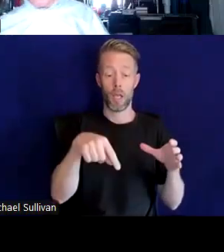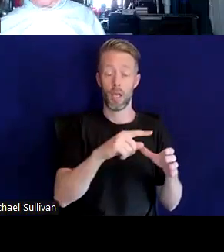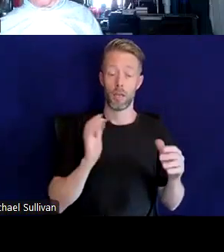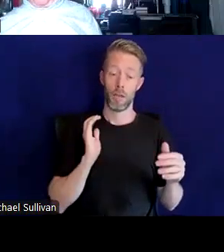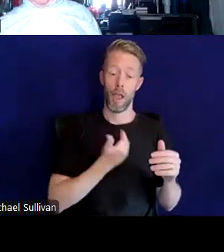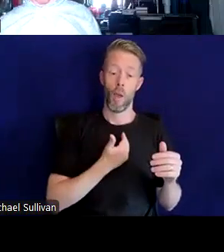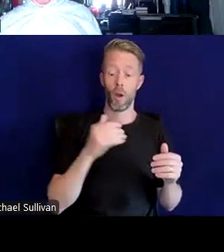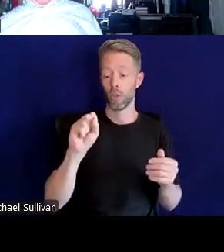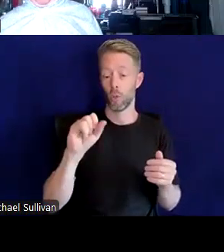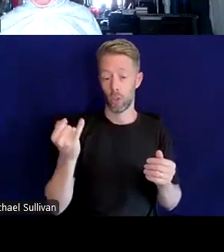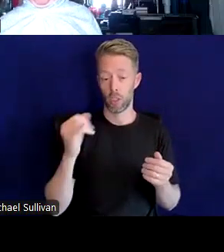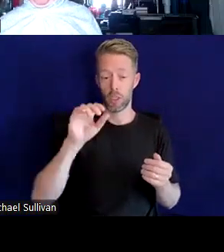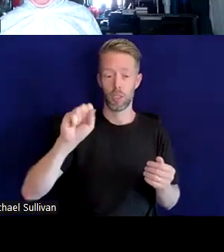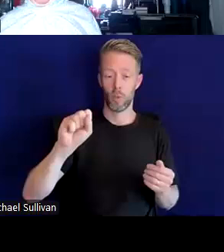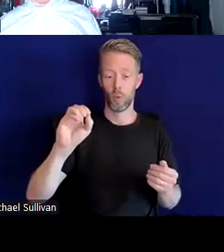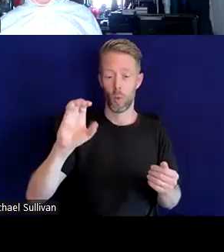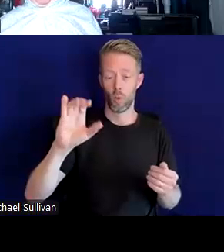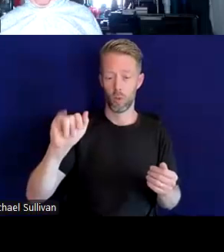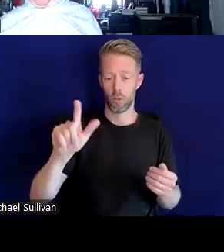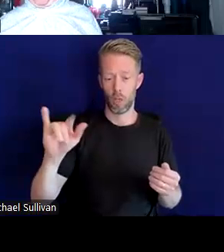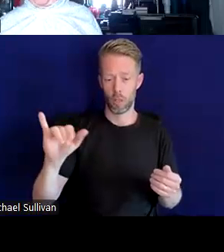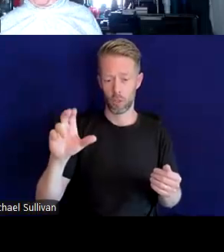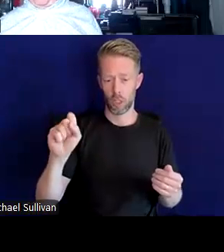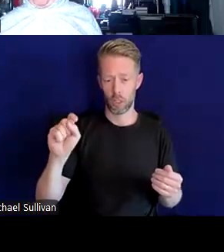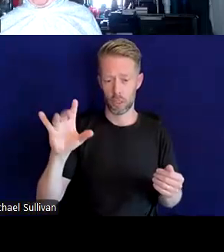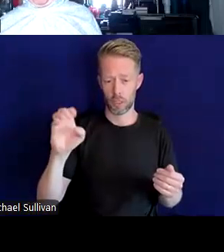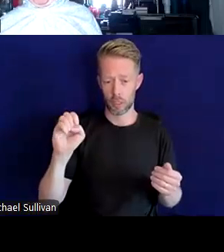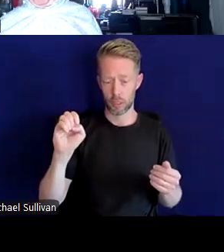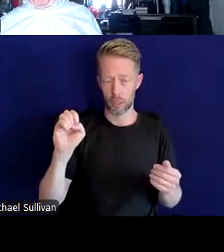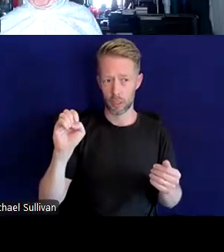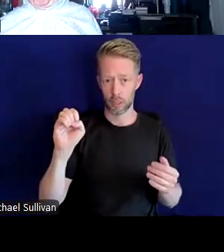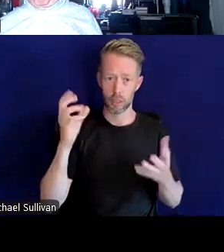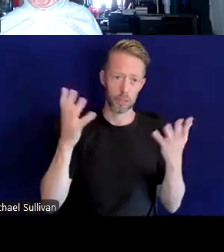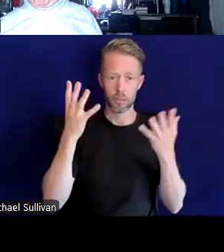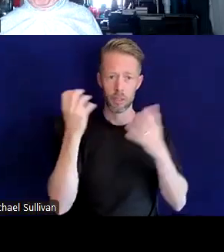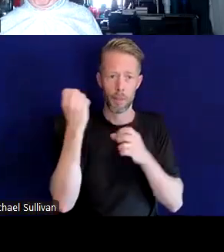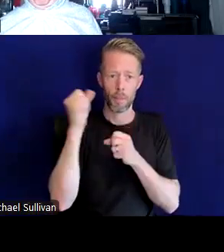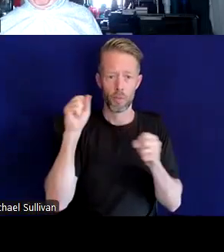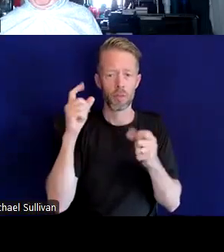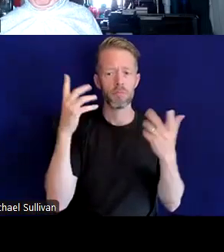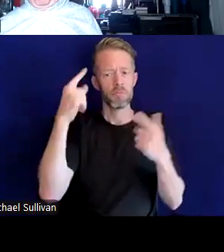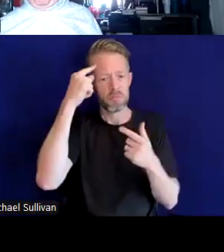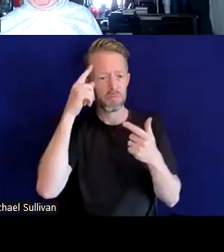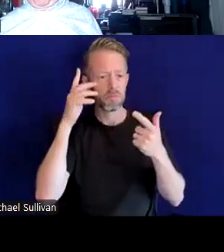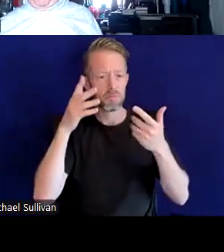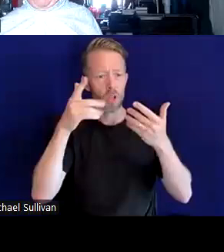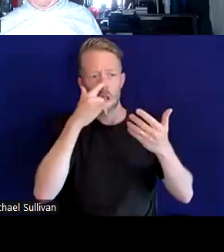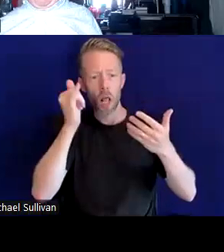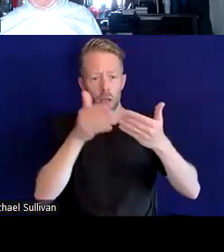years or even as far as several disabilities in the next few decades from now?